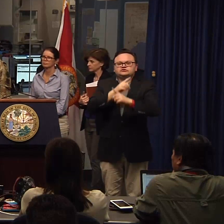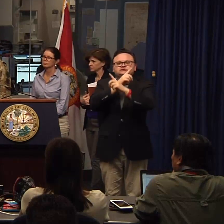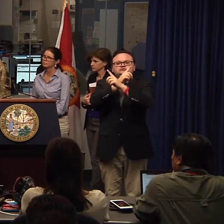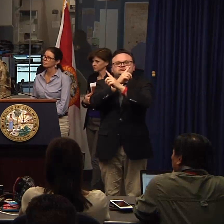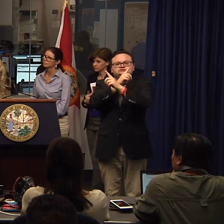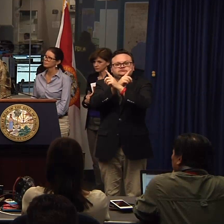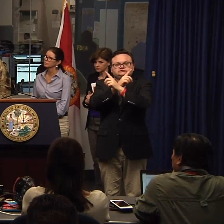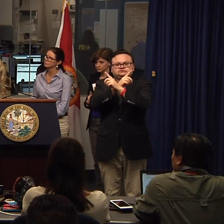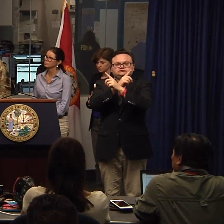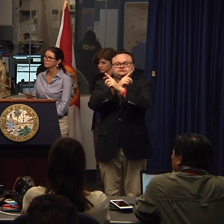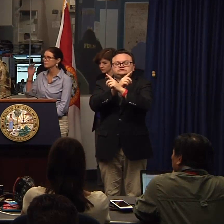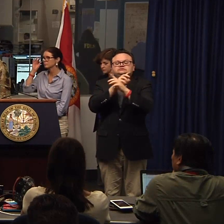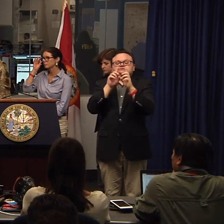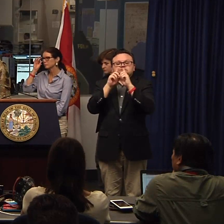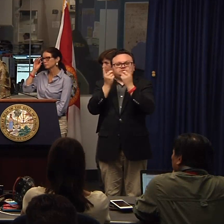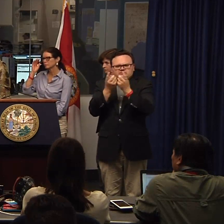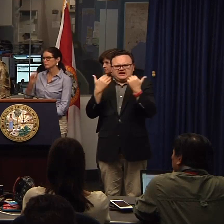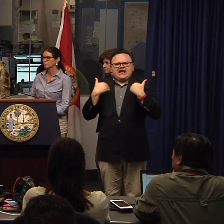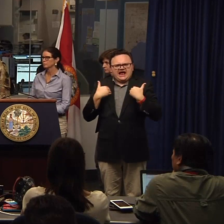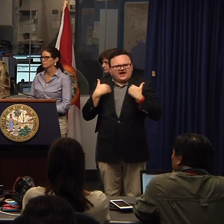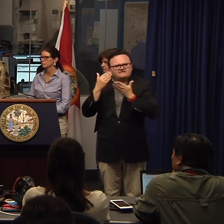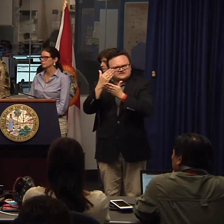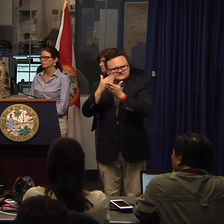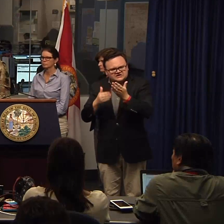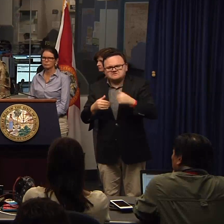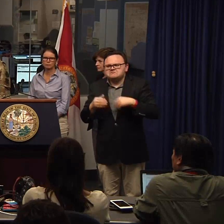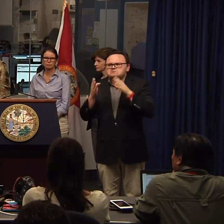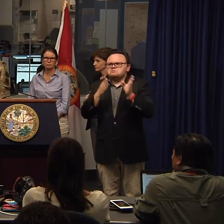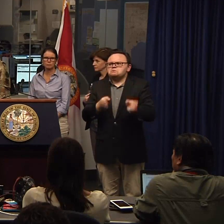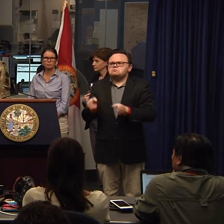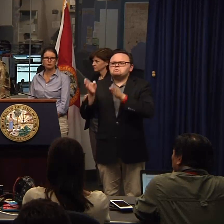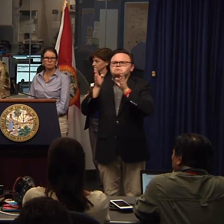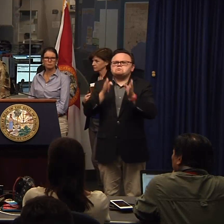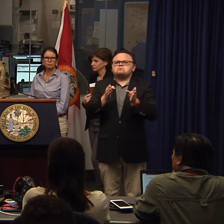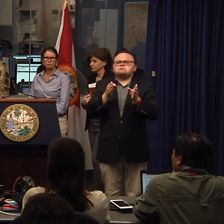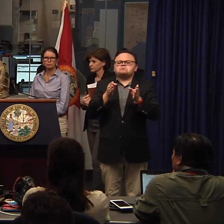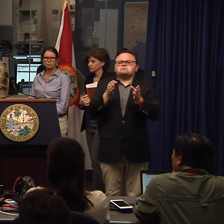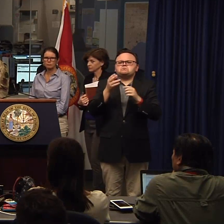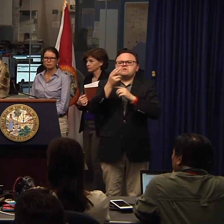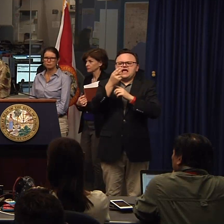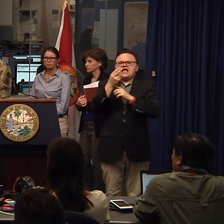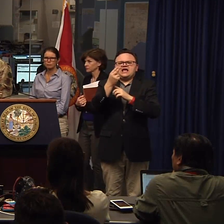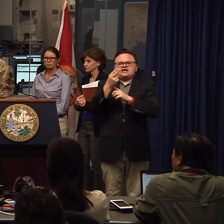SWABS AND OTHER ITEMS SO THAT MESSAGE HAS BEEN RECEIVED AND I